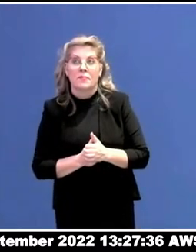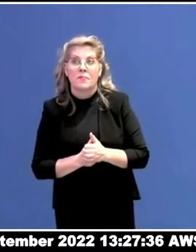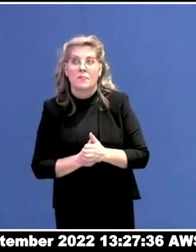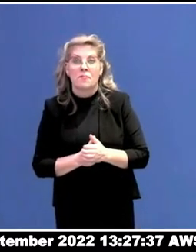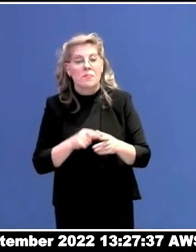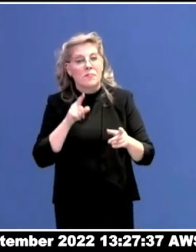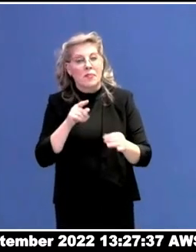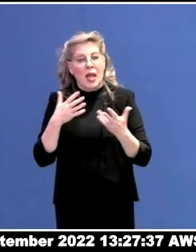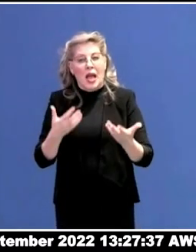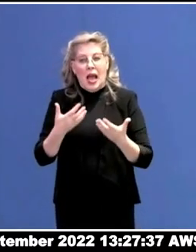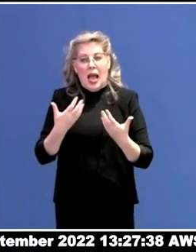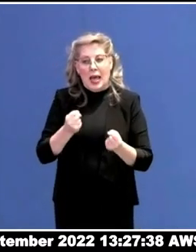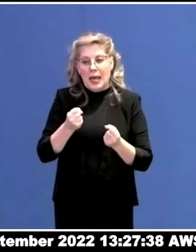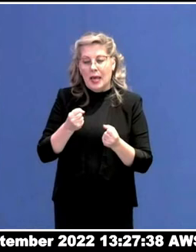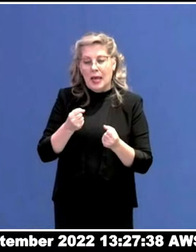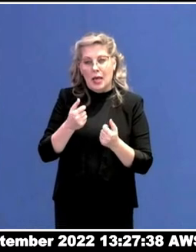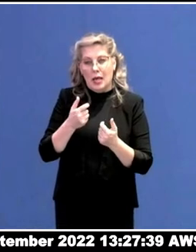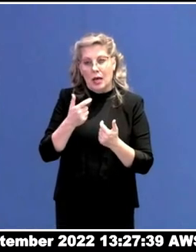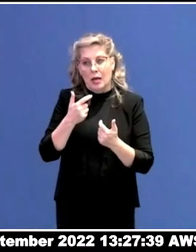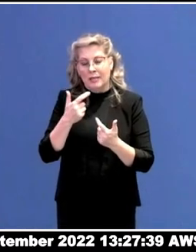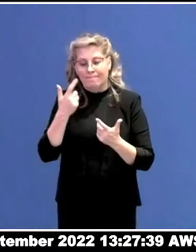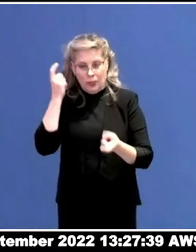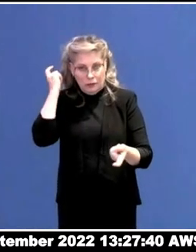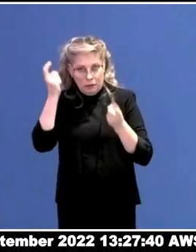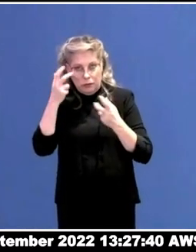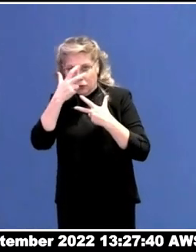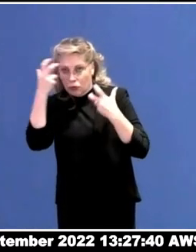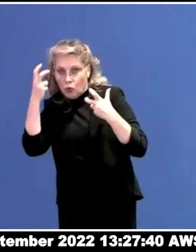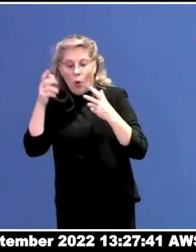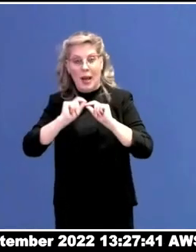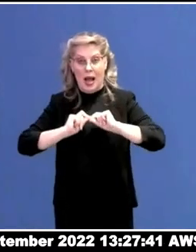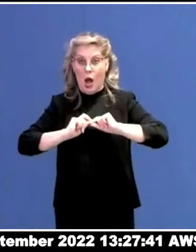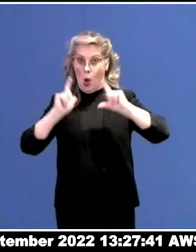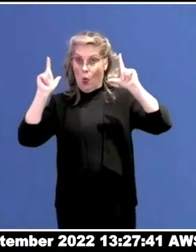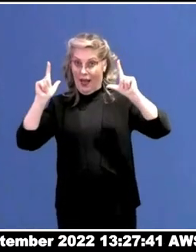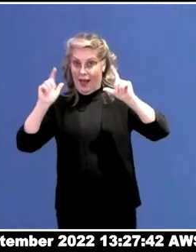which is trauma-informed, you know, and really centred around the individual rather